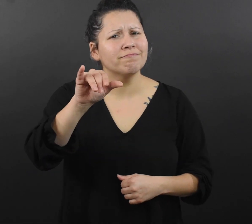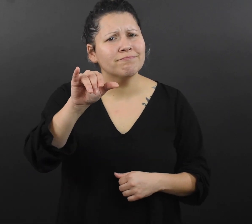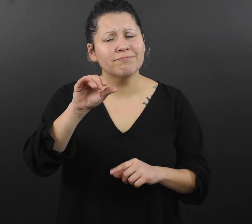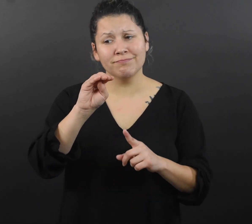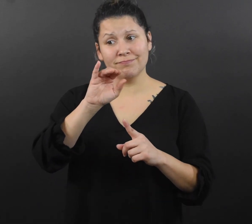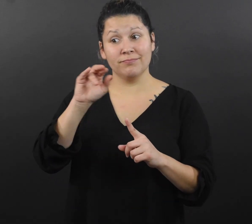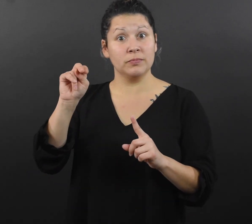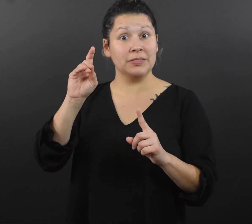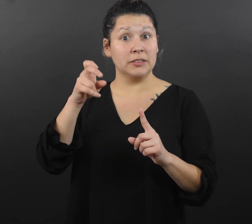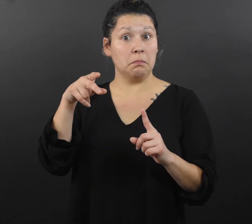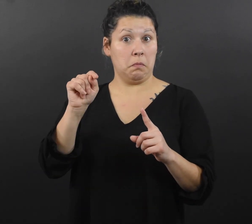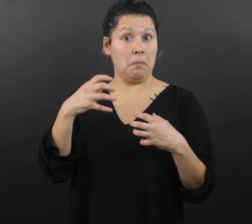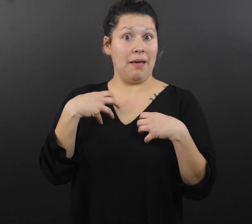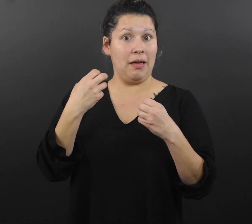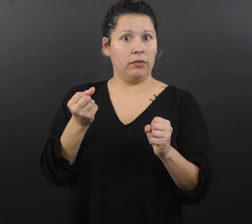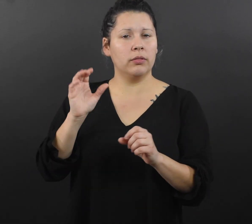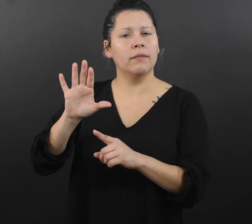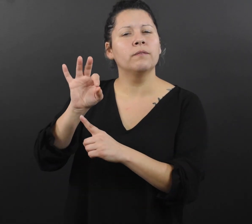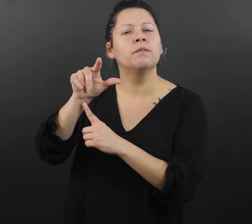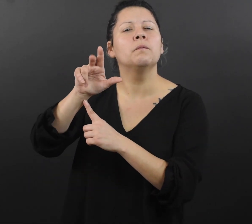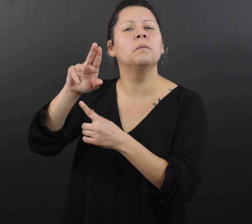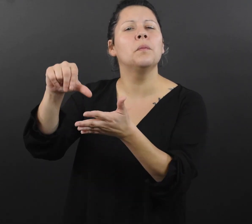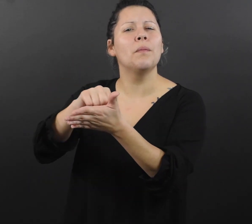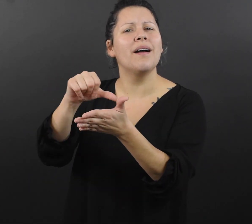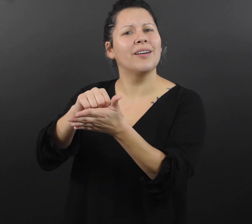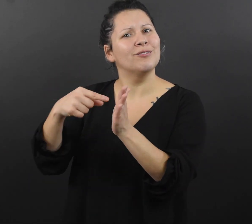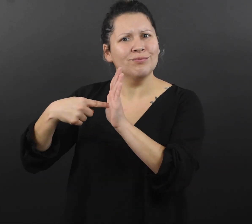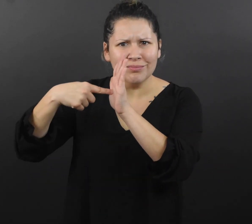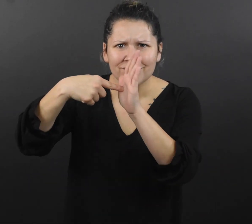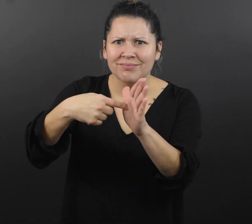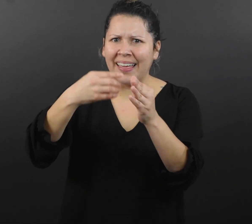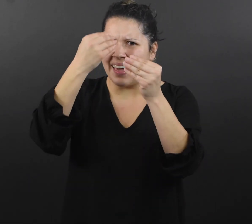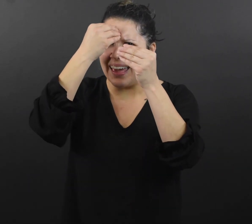Vaccines.gov/find-vaccines. Also, the Minnesota Department of Health’s influenza page